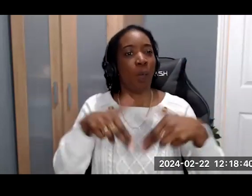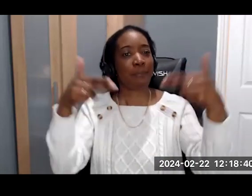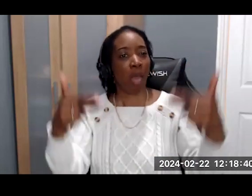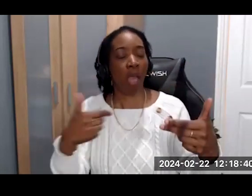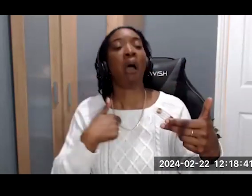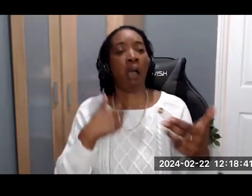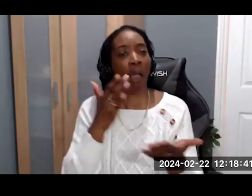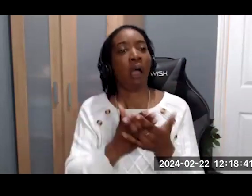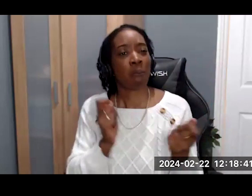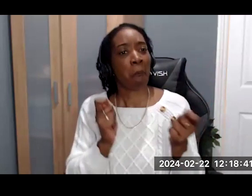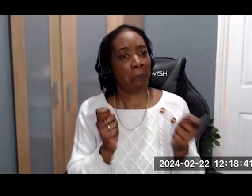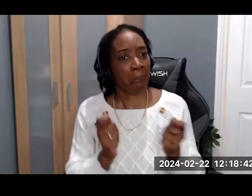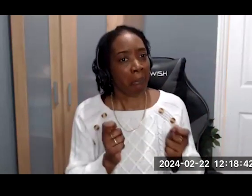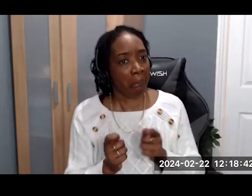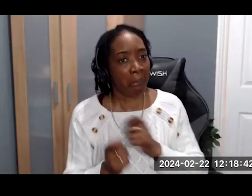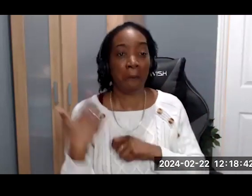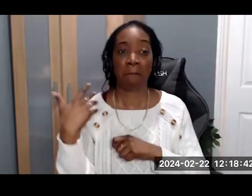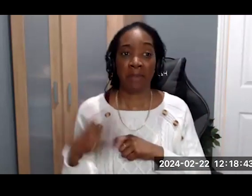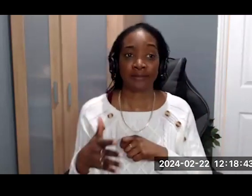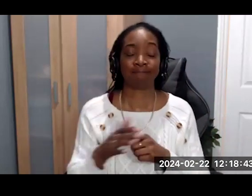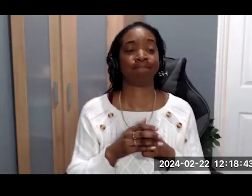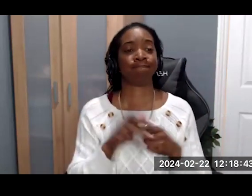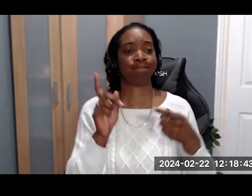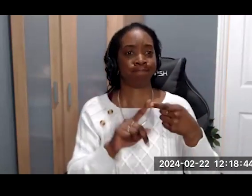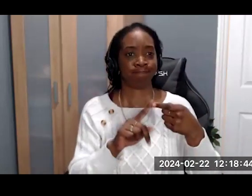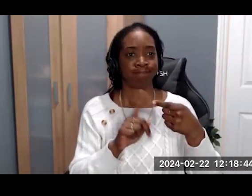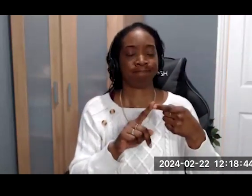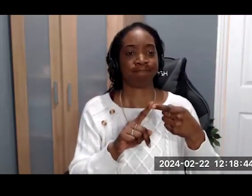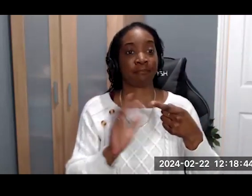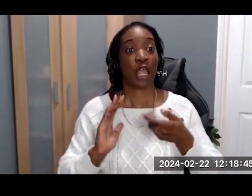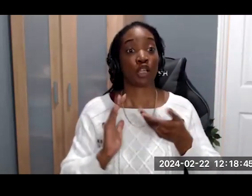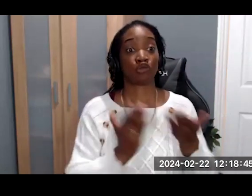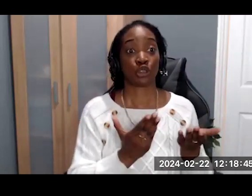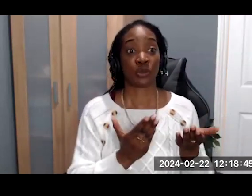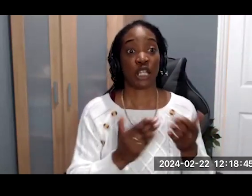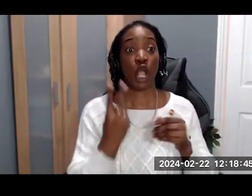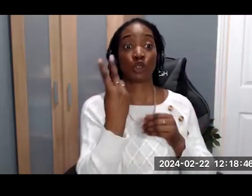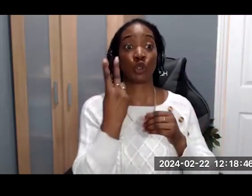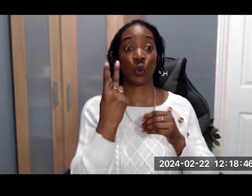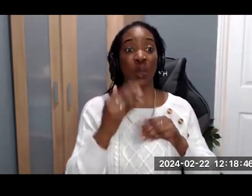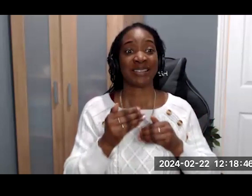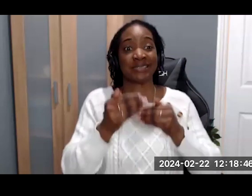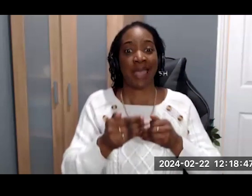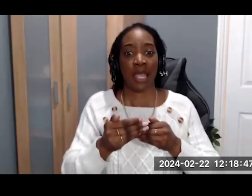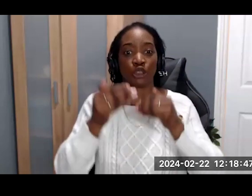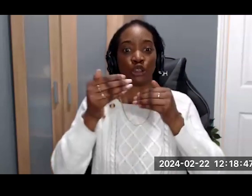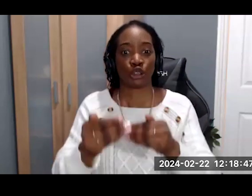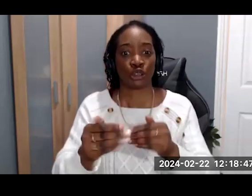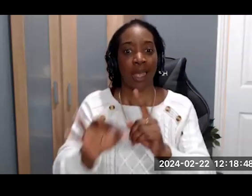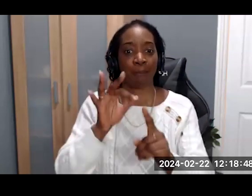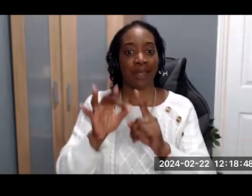to this program this includes introducing a two-stage application process the opportunity